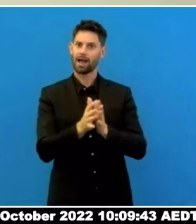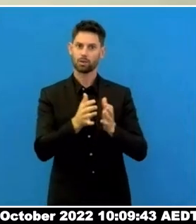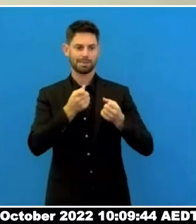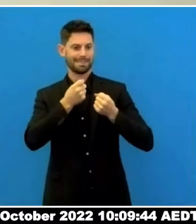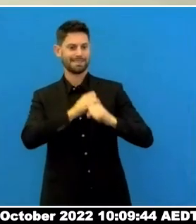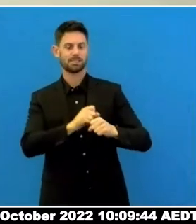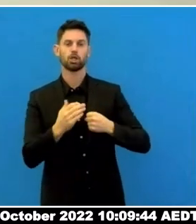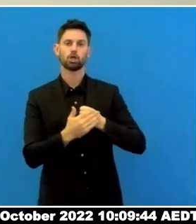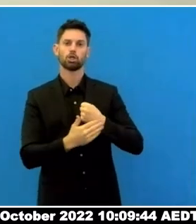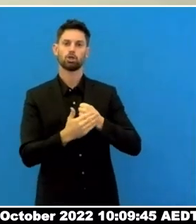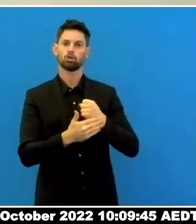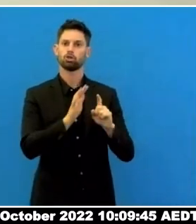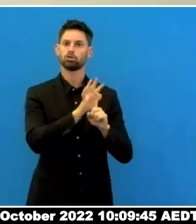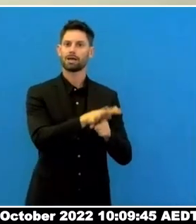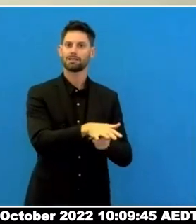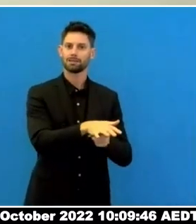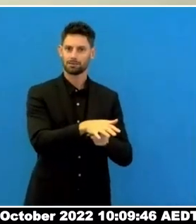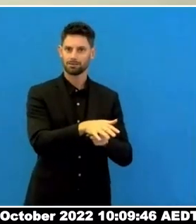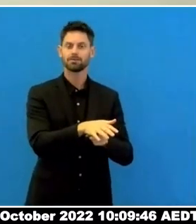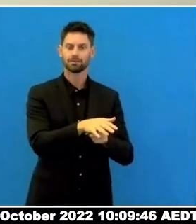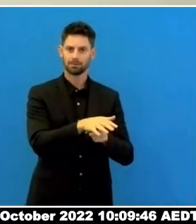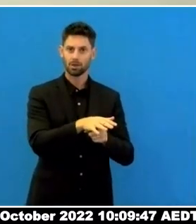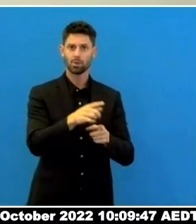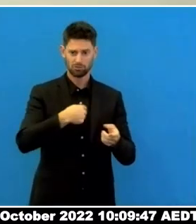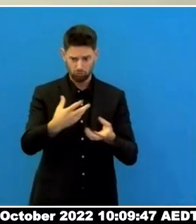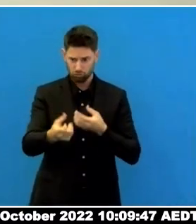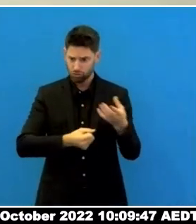Consultations and submissions reflected an array of intersectional experiences